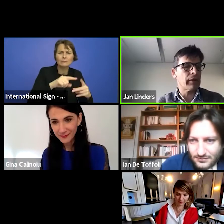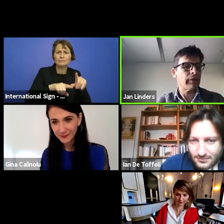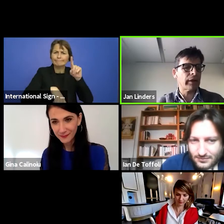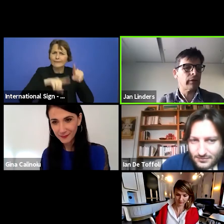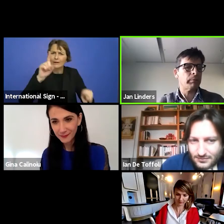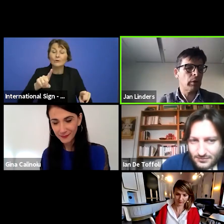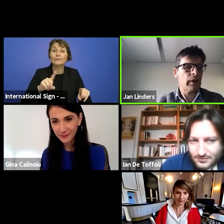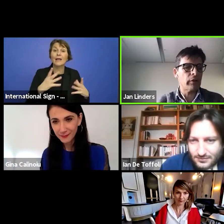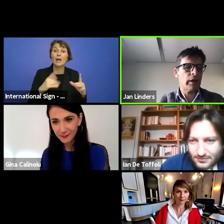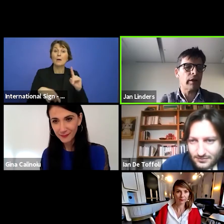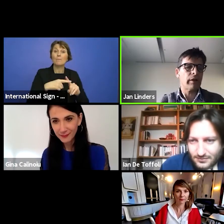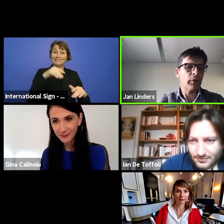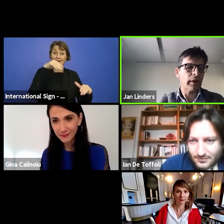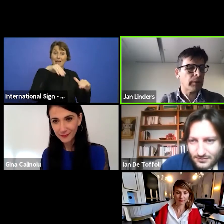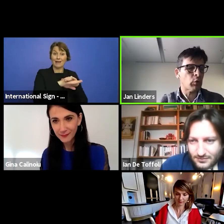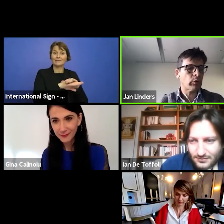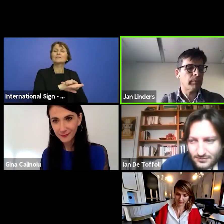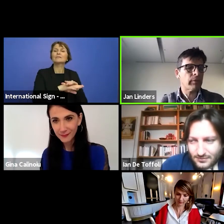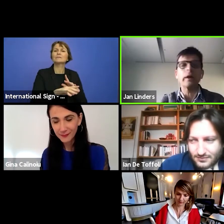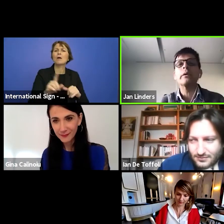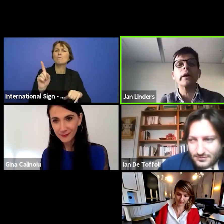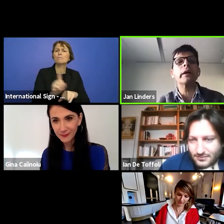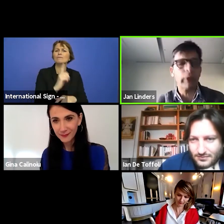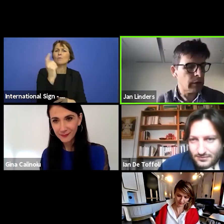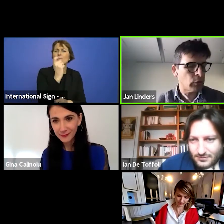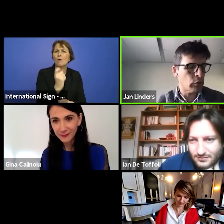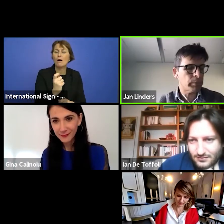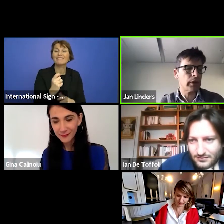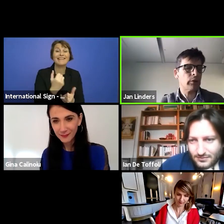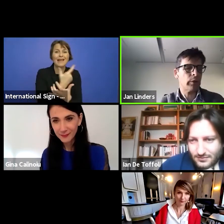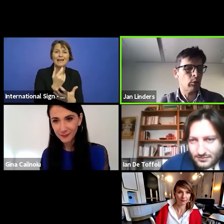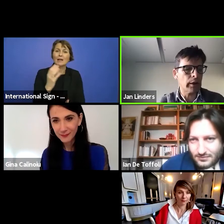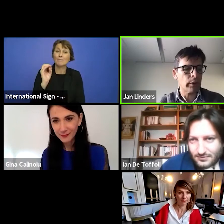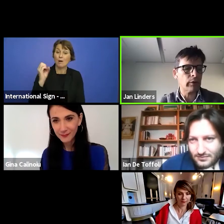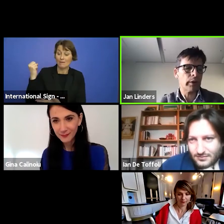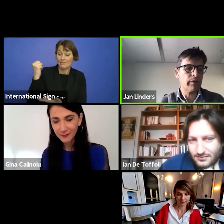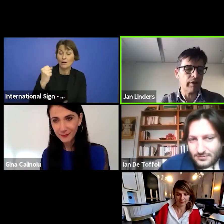sector, policy agendas and funding programmes including Creative Europe 2021-2027.